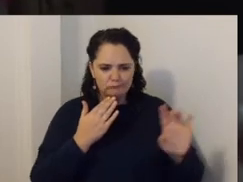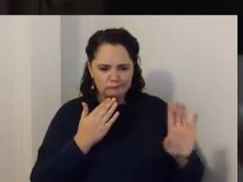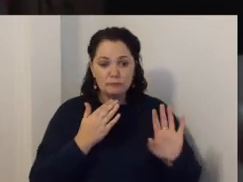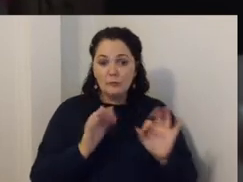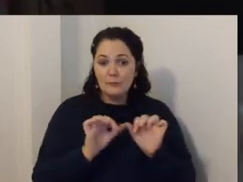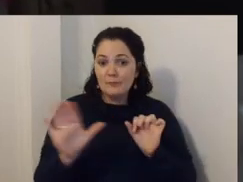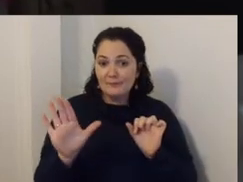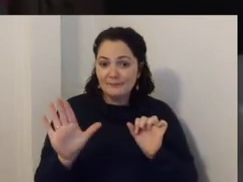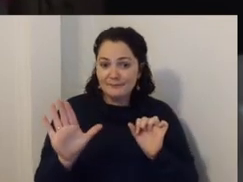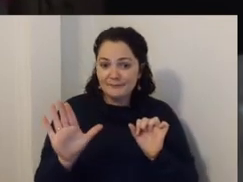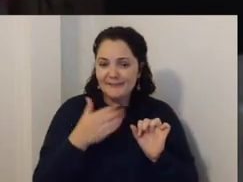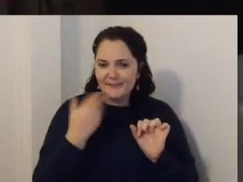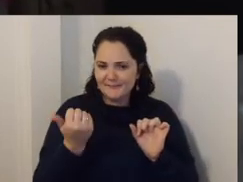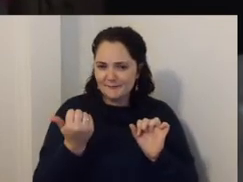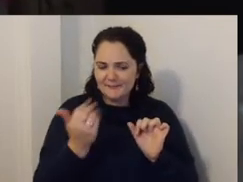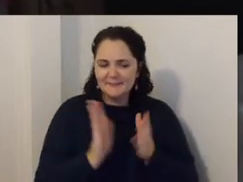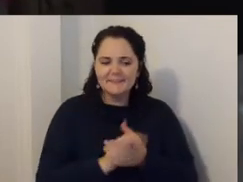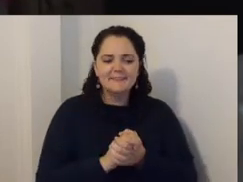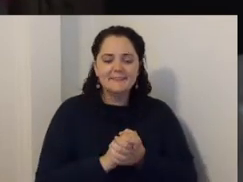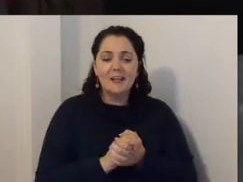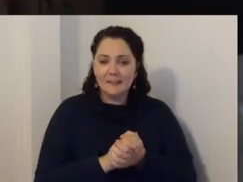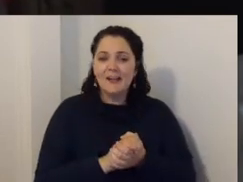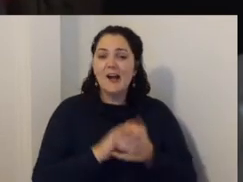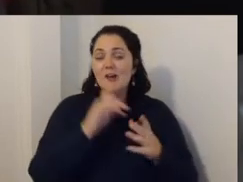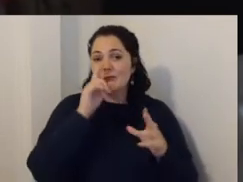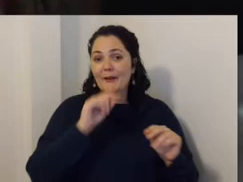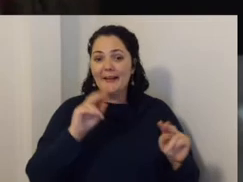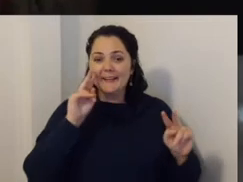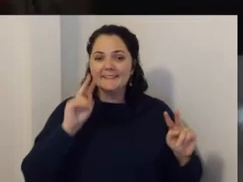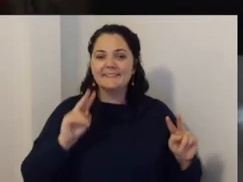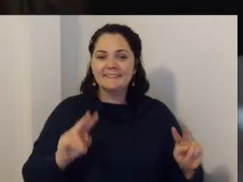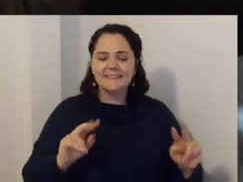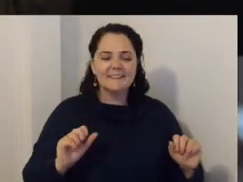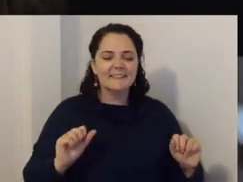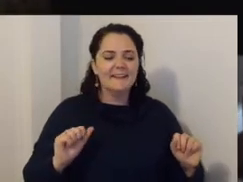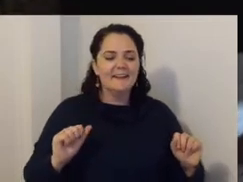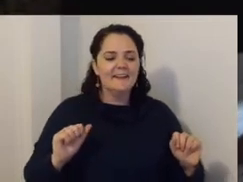really really nice okay so now you can really clearly see here and I'm gonna still keep it